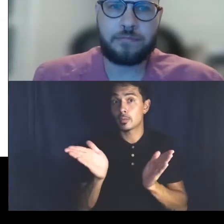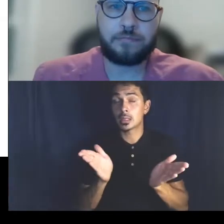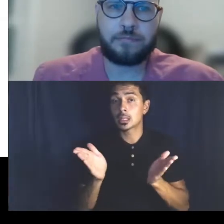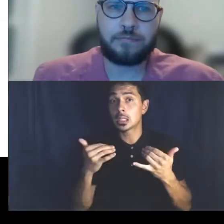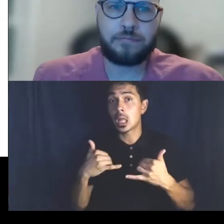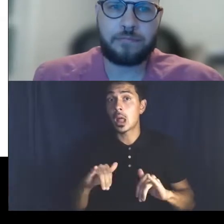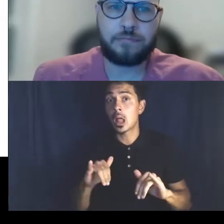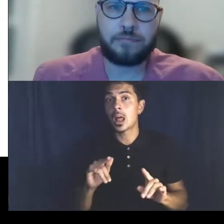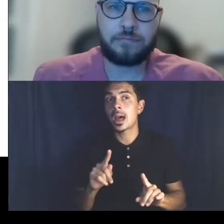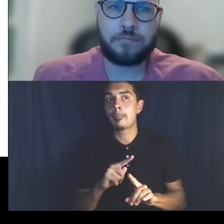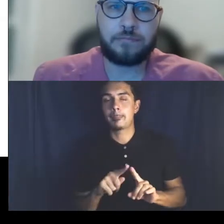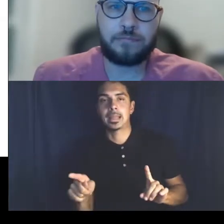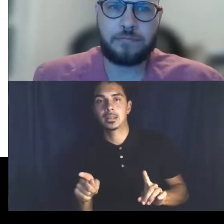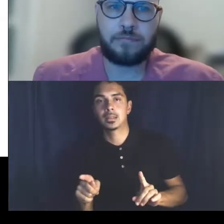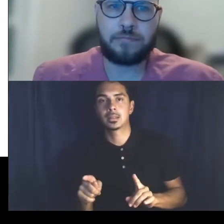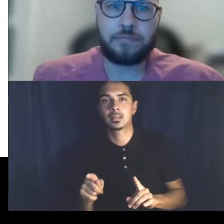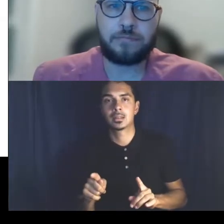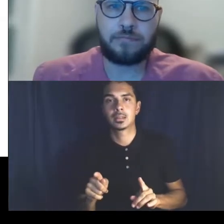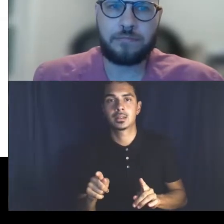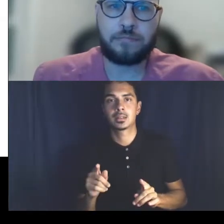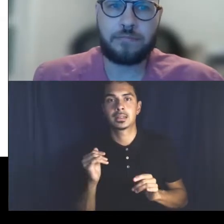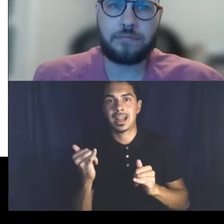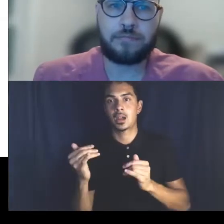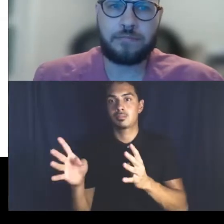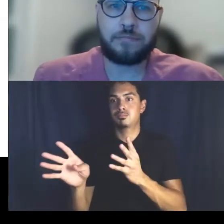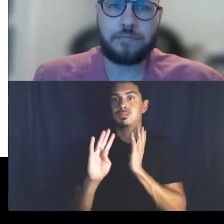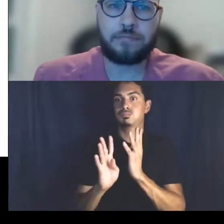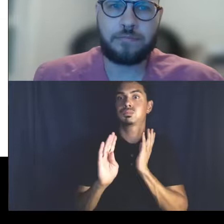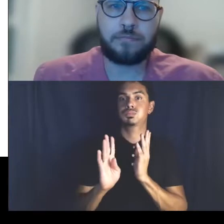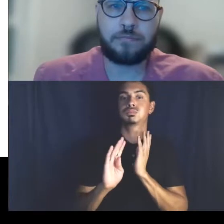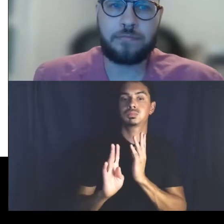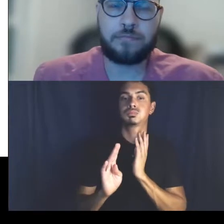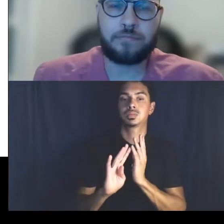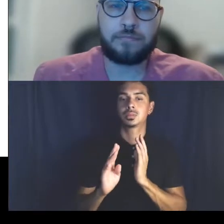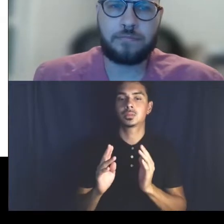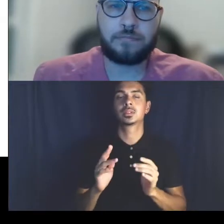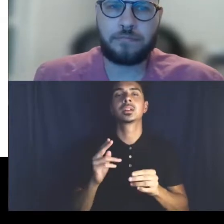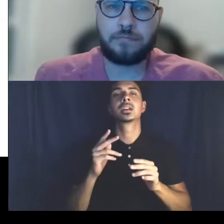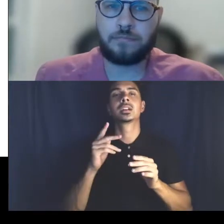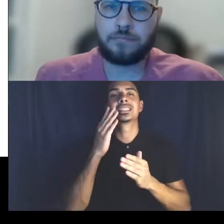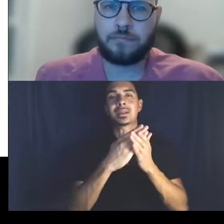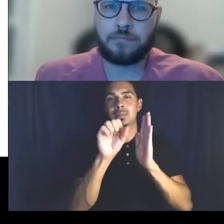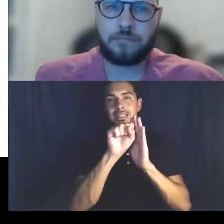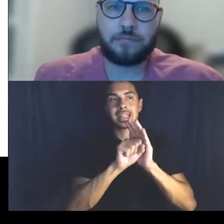are seeing an influx in what we call safe-haven states, where many people are traveling